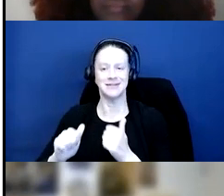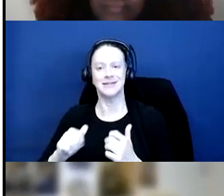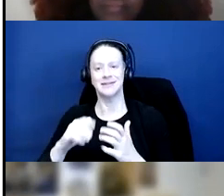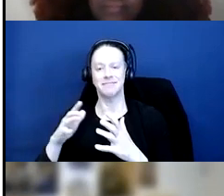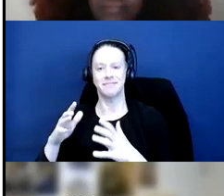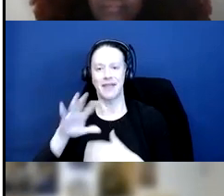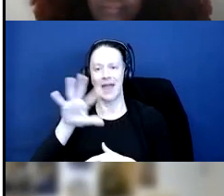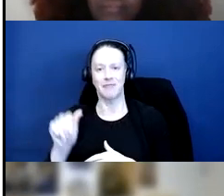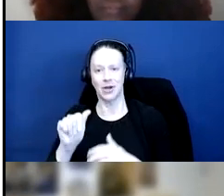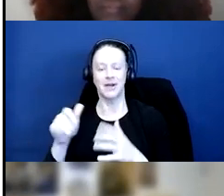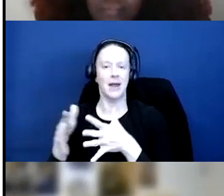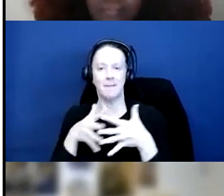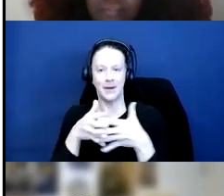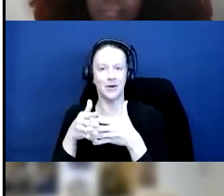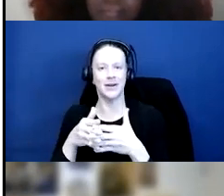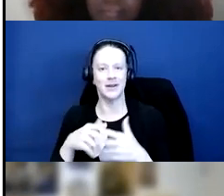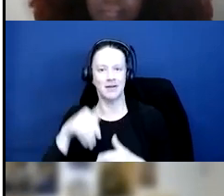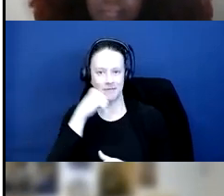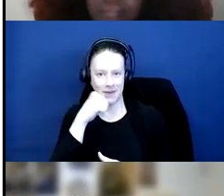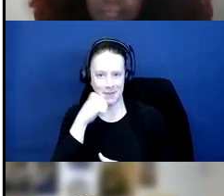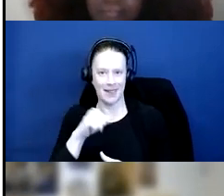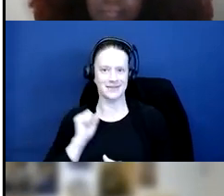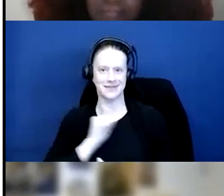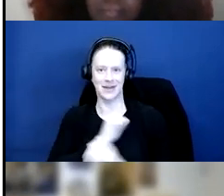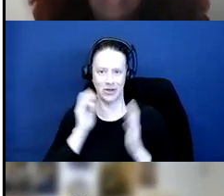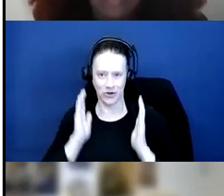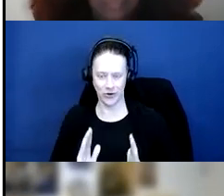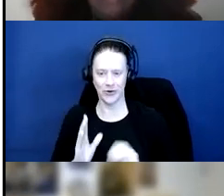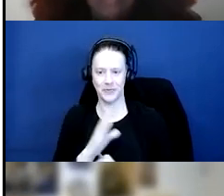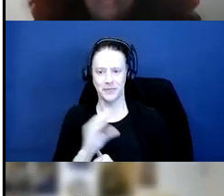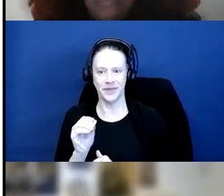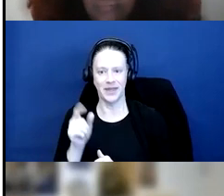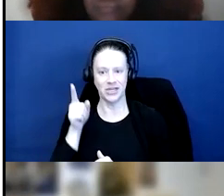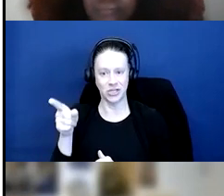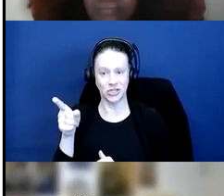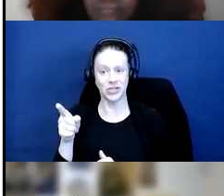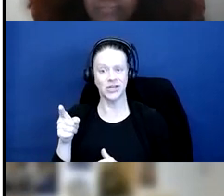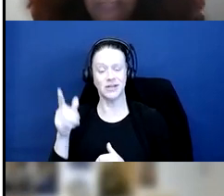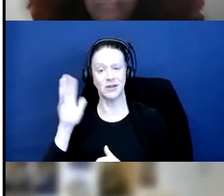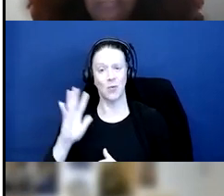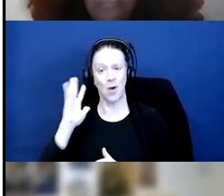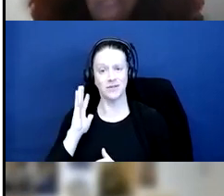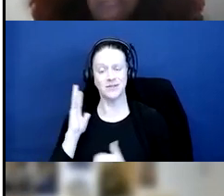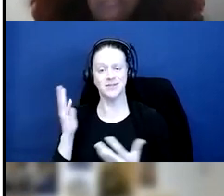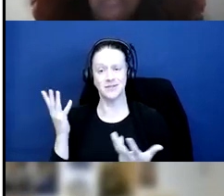female senator and she really was the shoulders